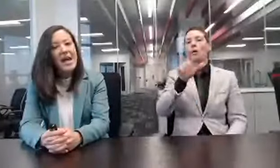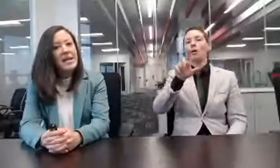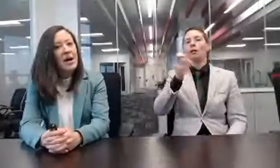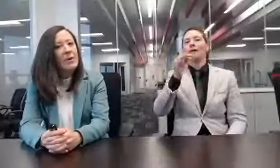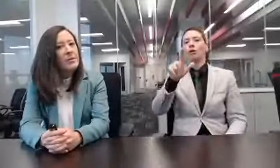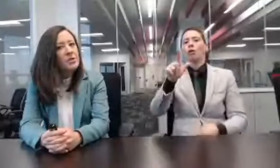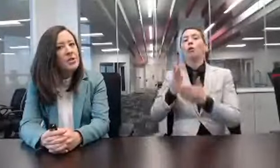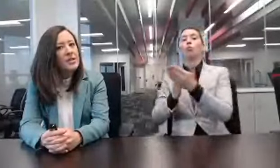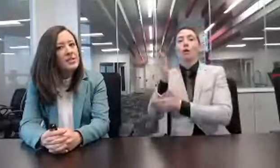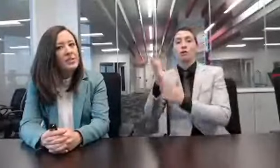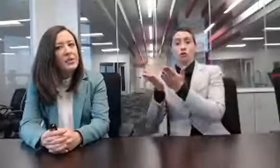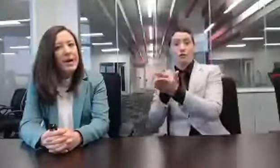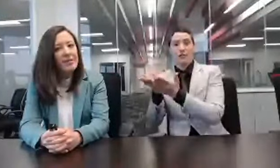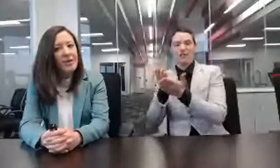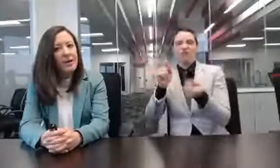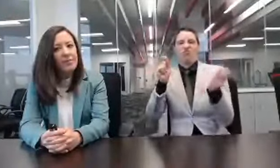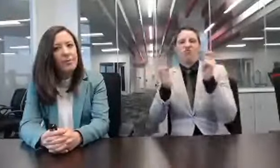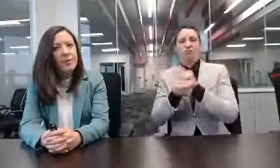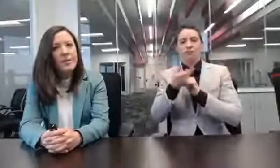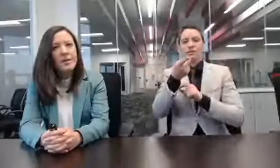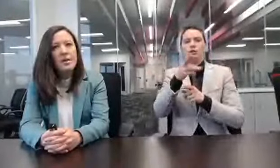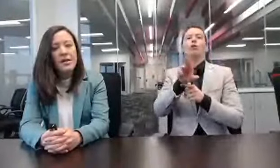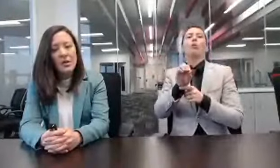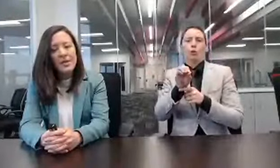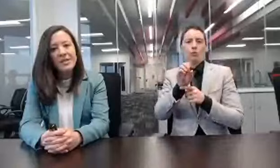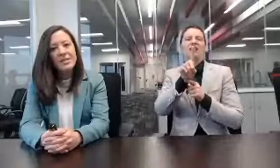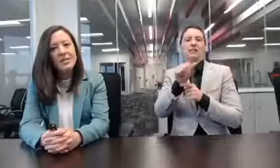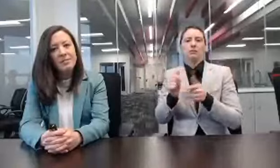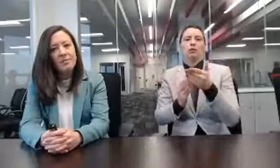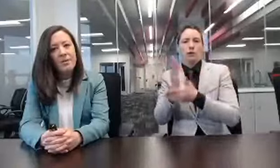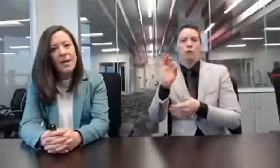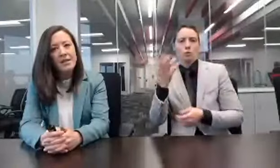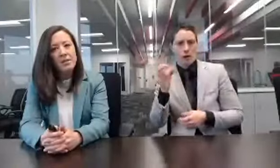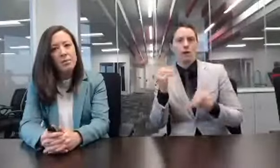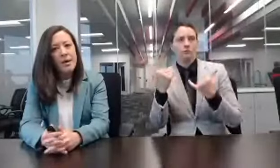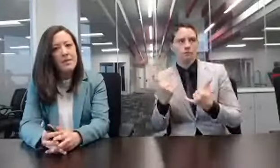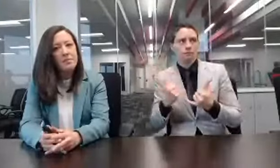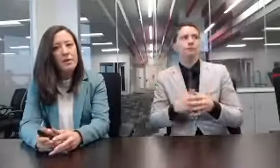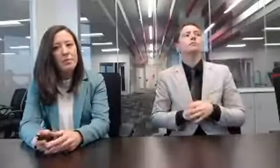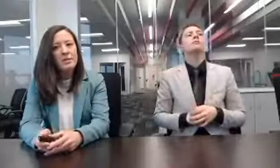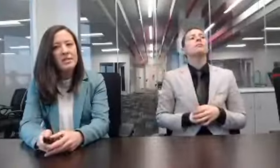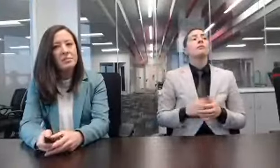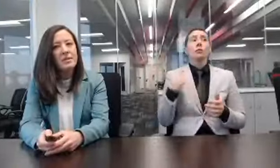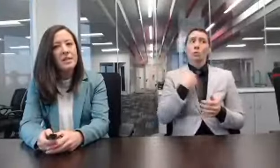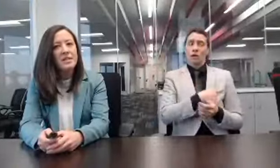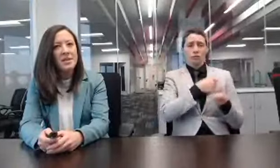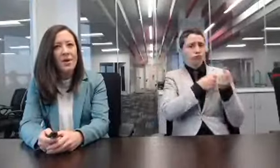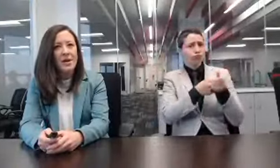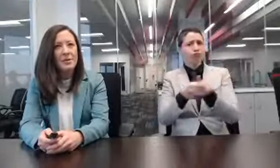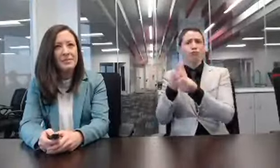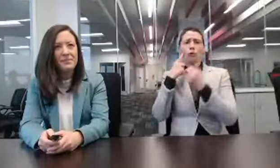And our mission is to advocate for the human, civil and legal rights of people with disabilities in Ohio.